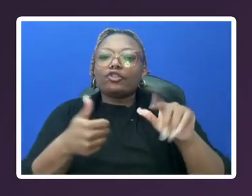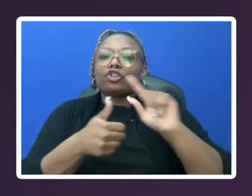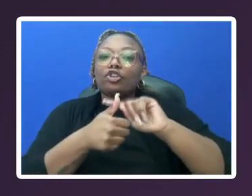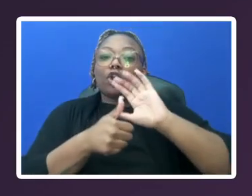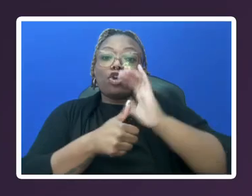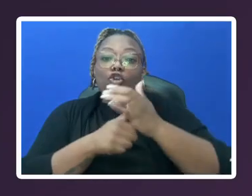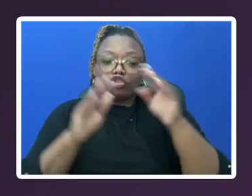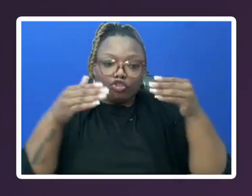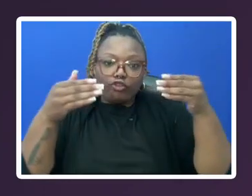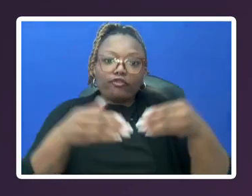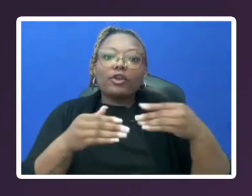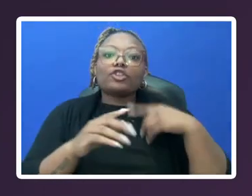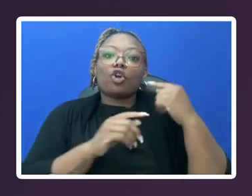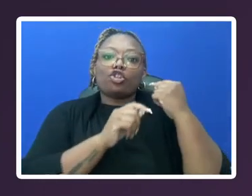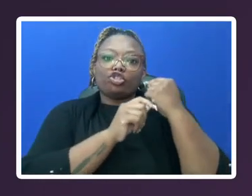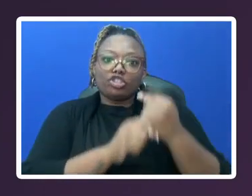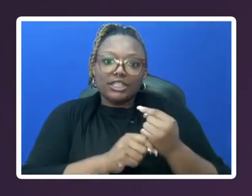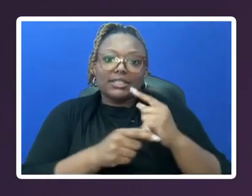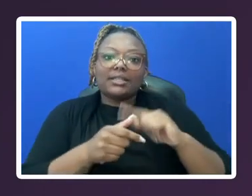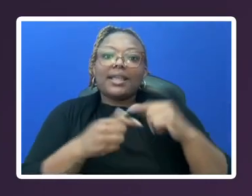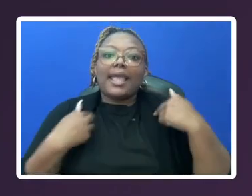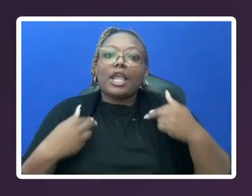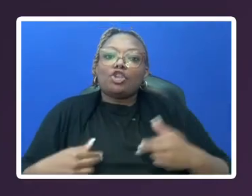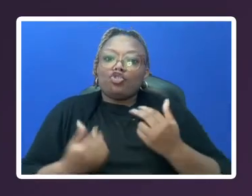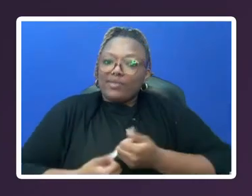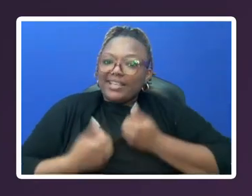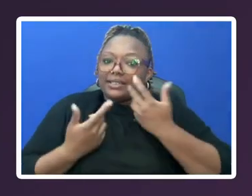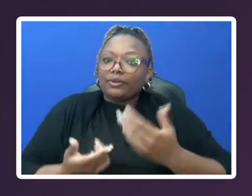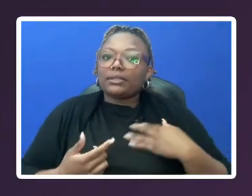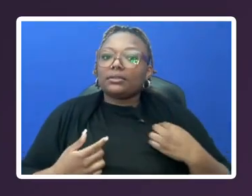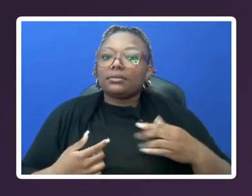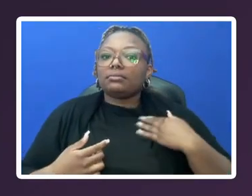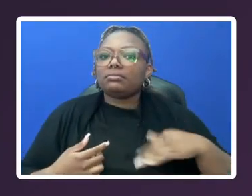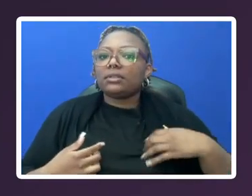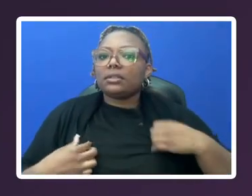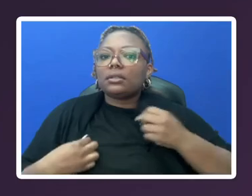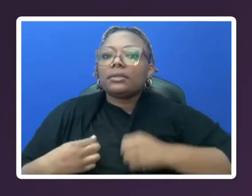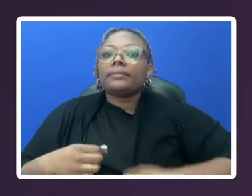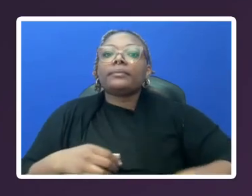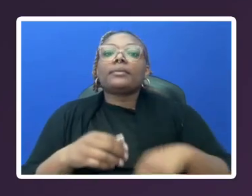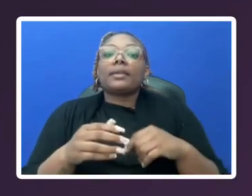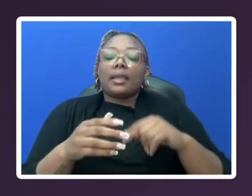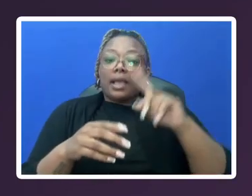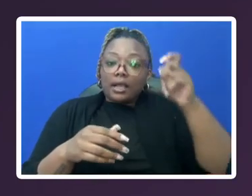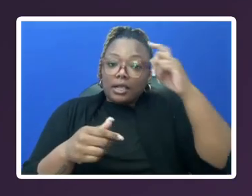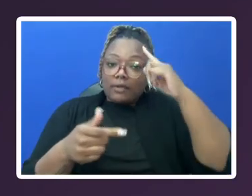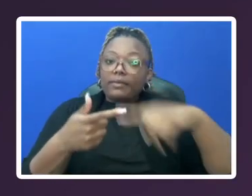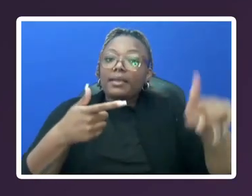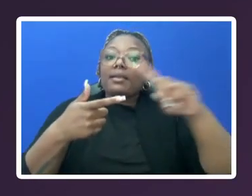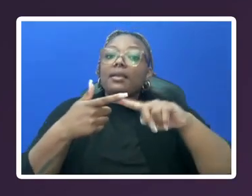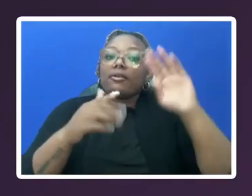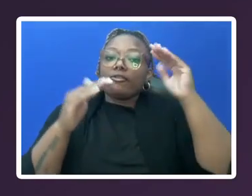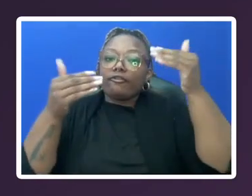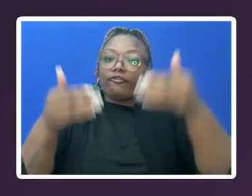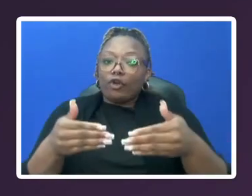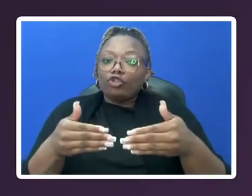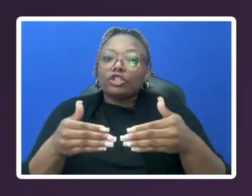traditions and human expression. The governmental focus focuses on -- or governmental lens focuses